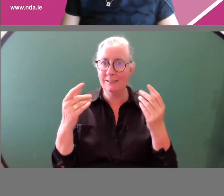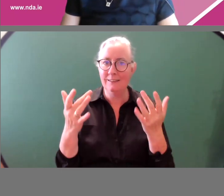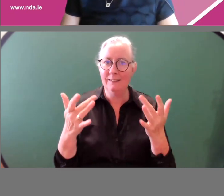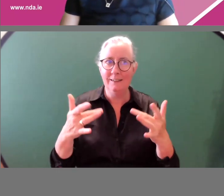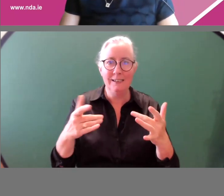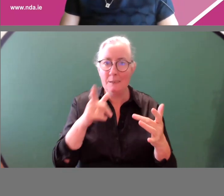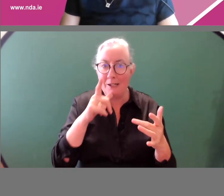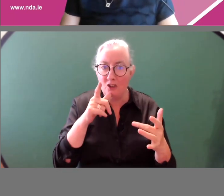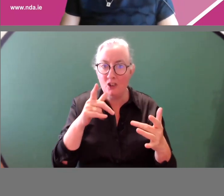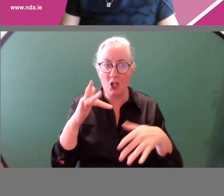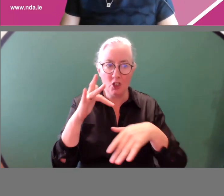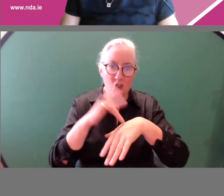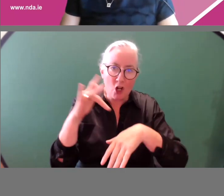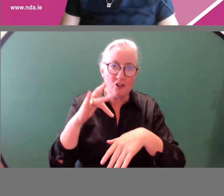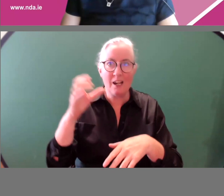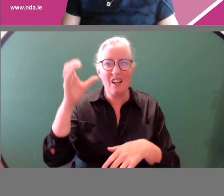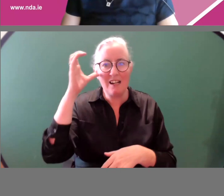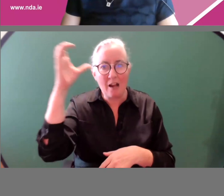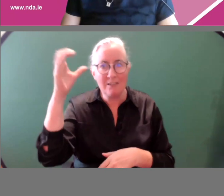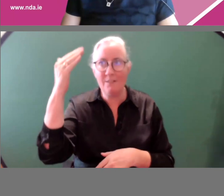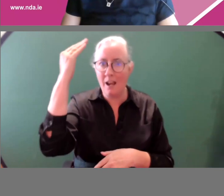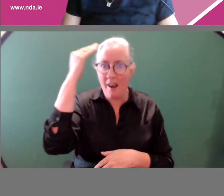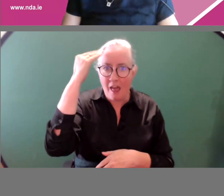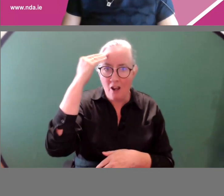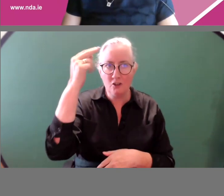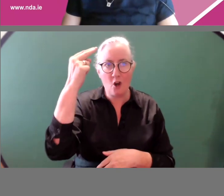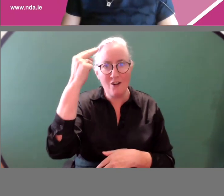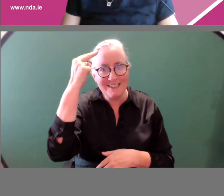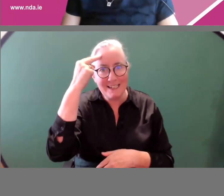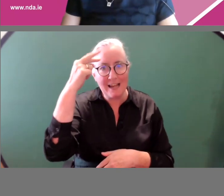and cognitive abilities like knowledge, understanding and memory or sense of